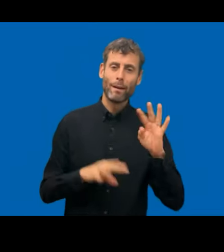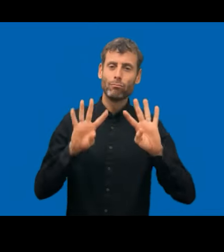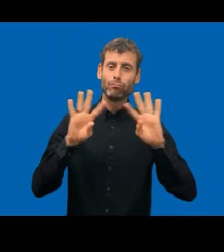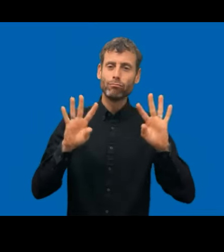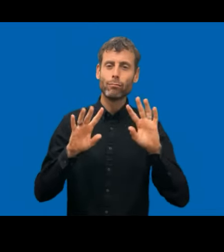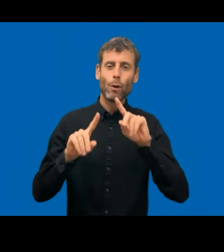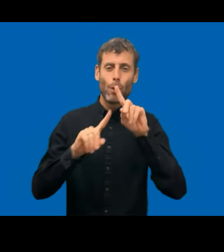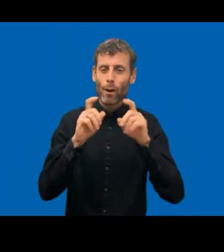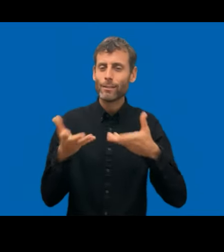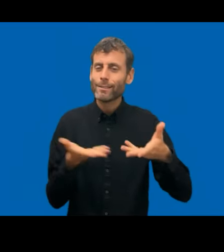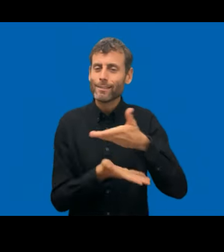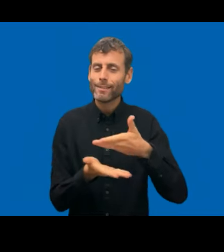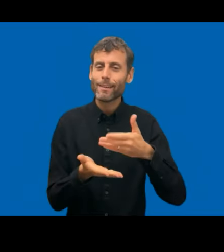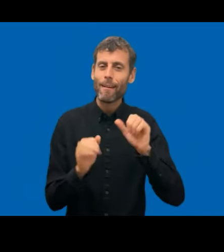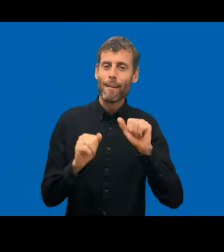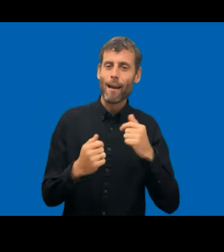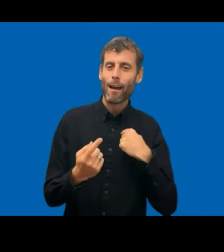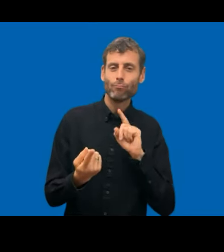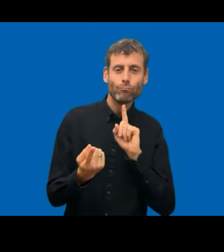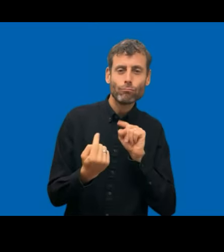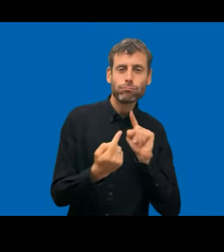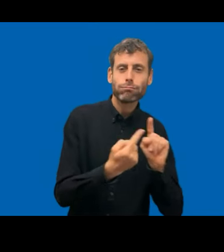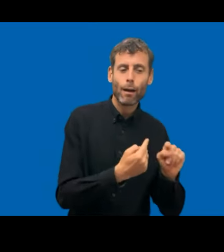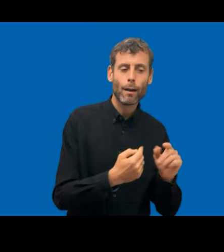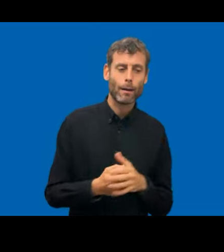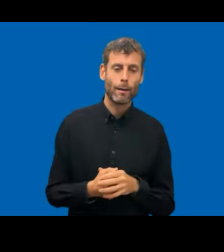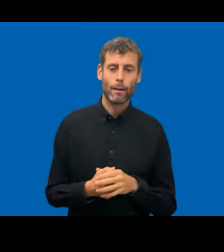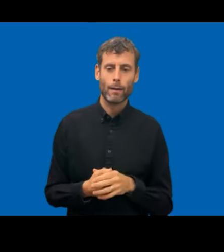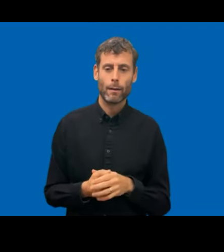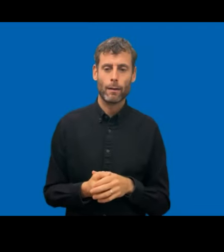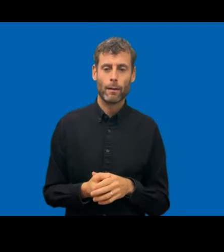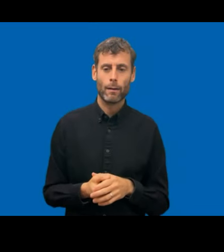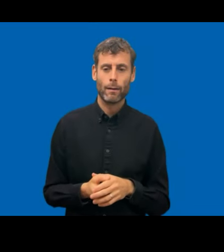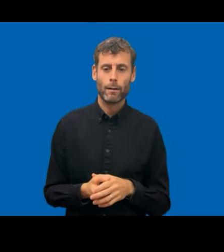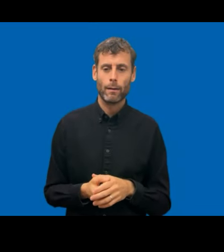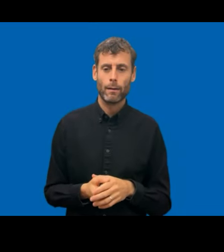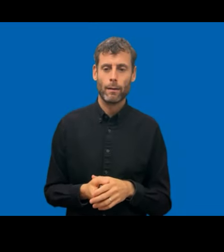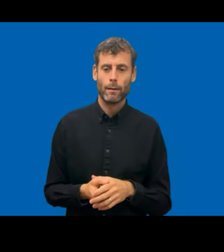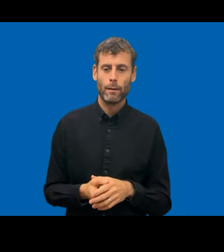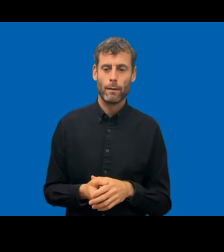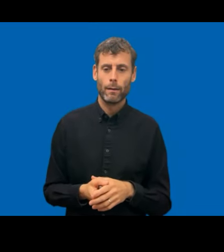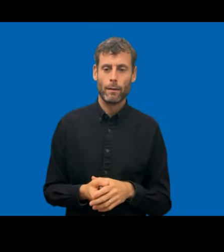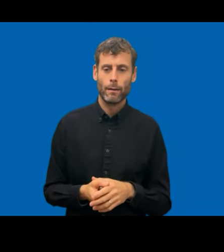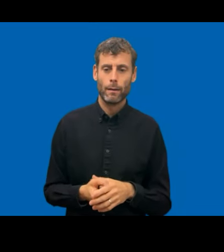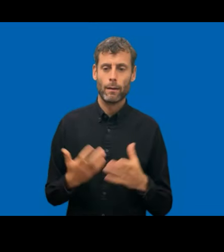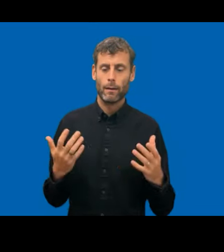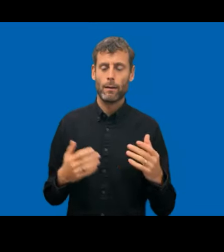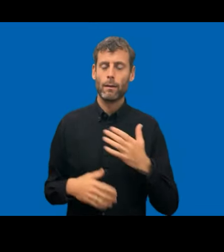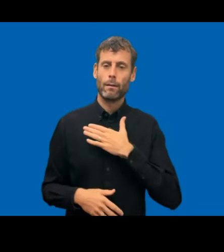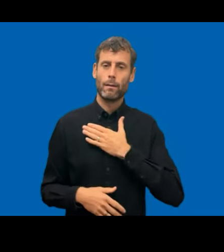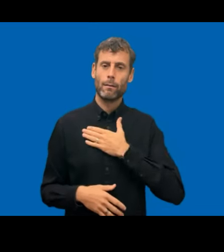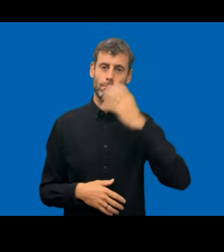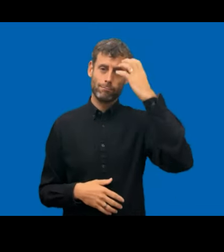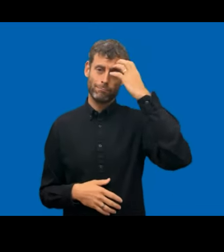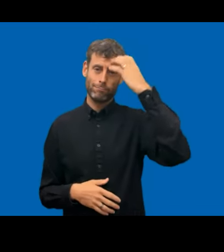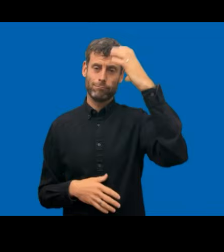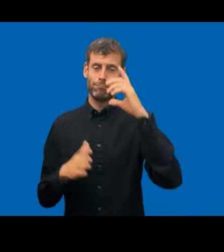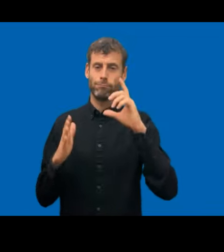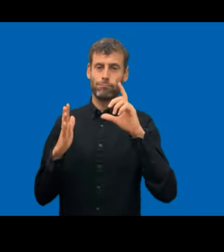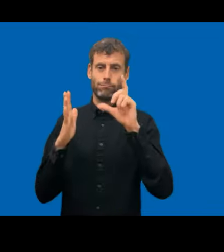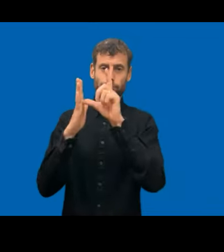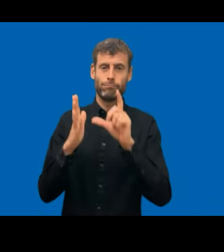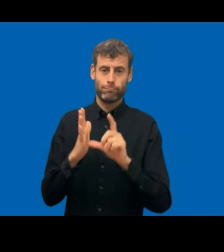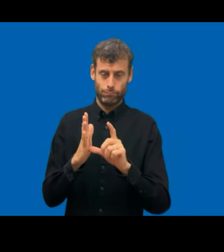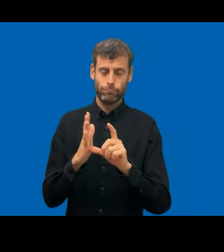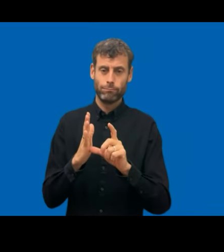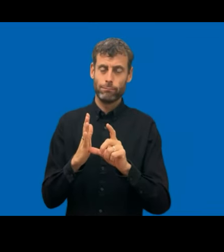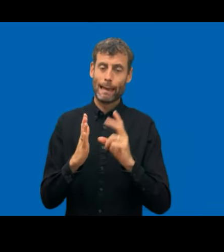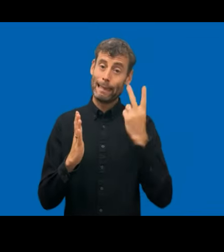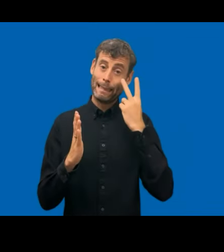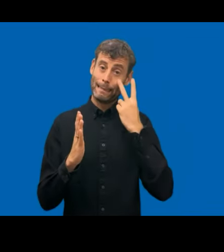wanted to point out is that we went a little beyond in accordance with the EU given law.